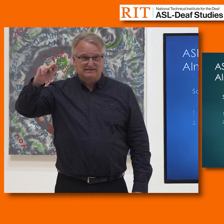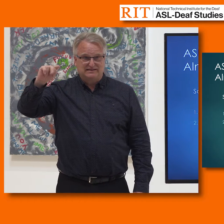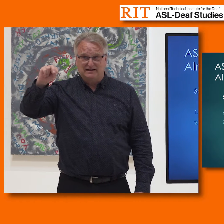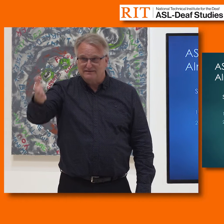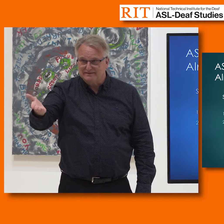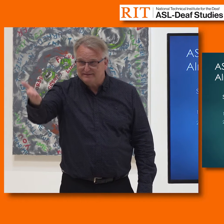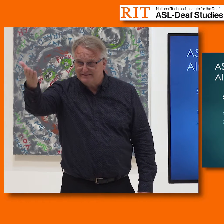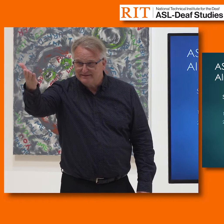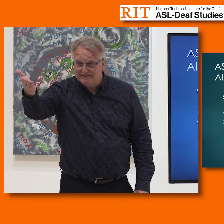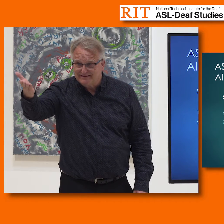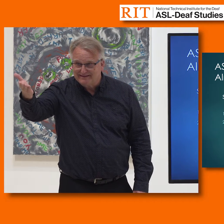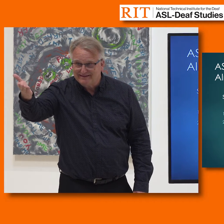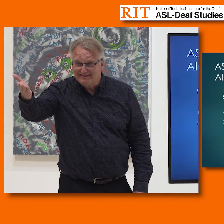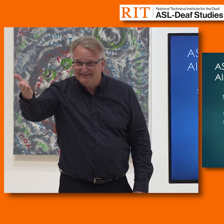If you could stand, Lynn, please.